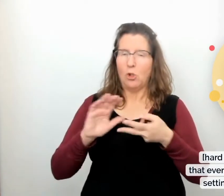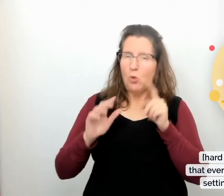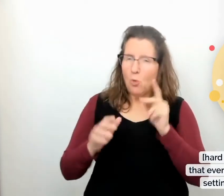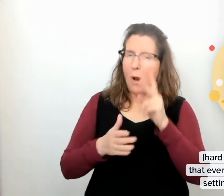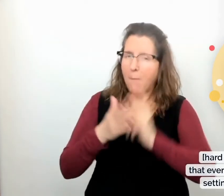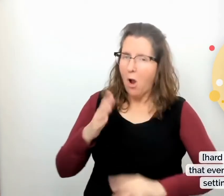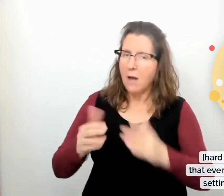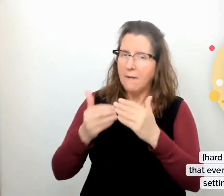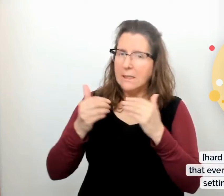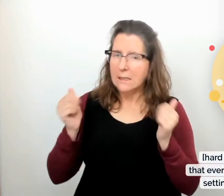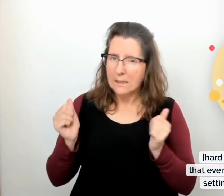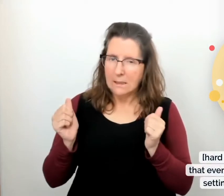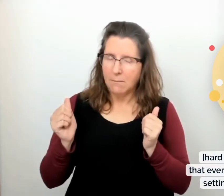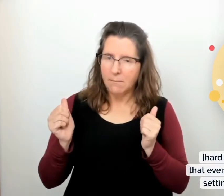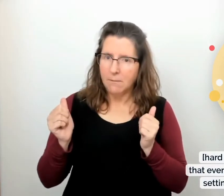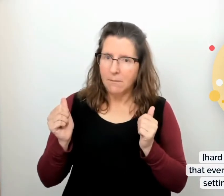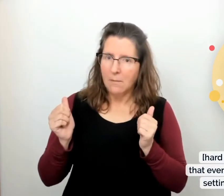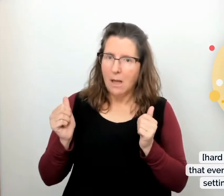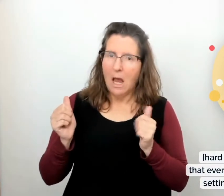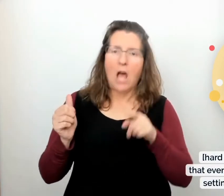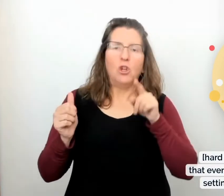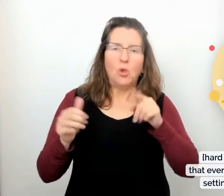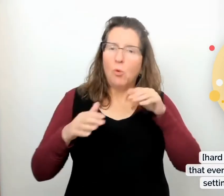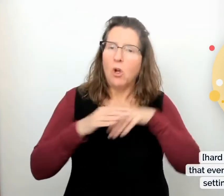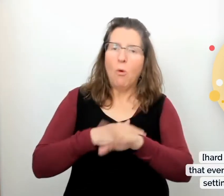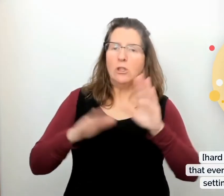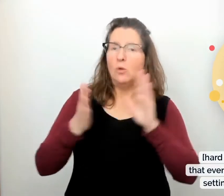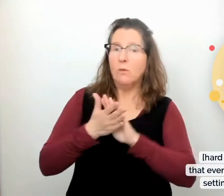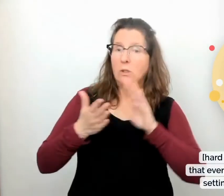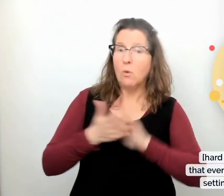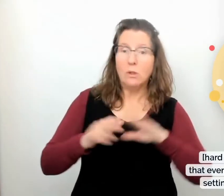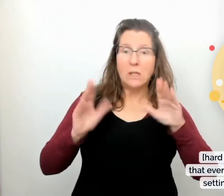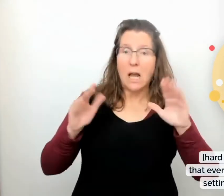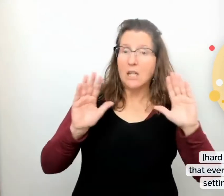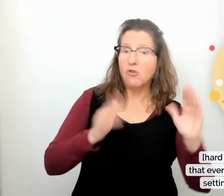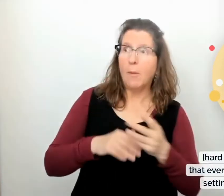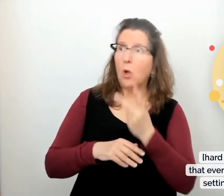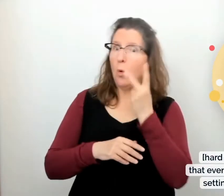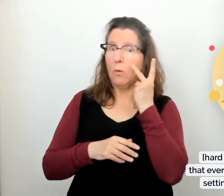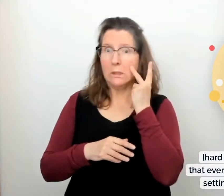You are about to become part of the system. Once you get your own classroom,